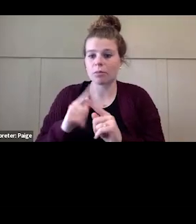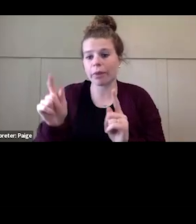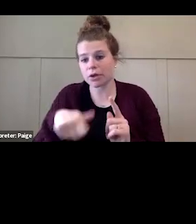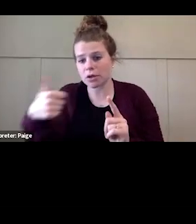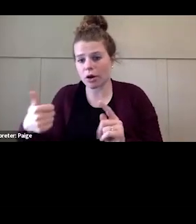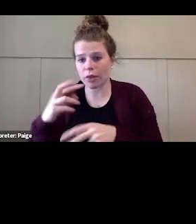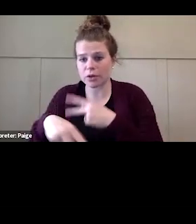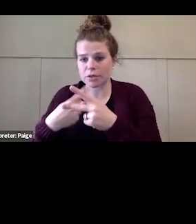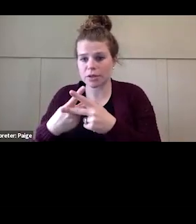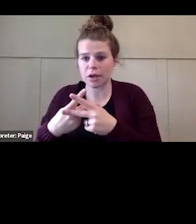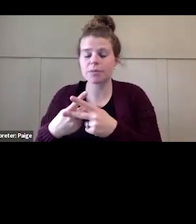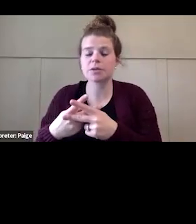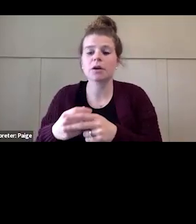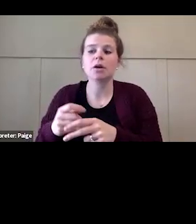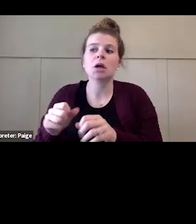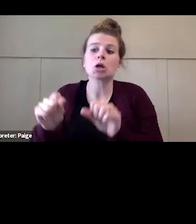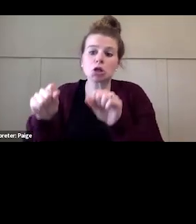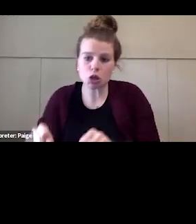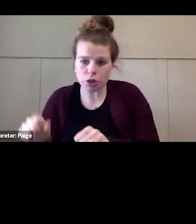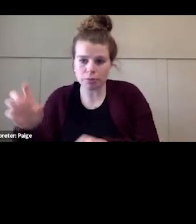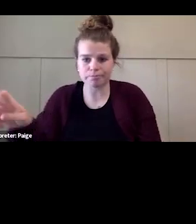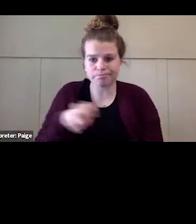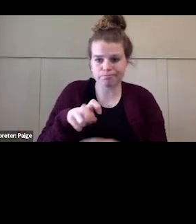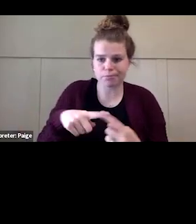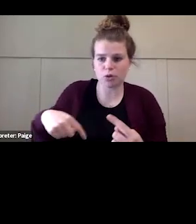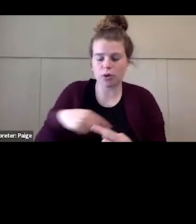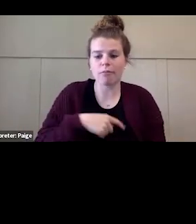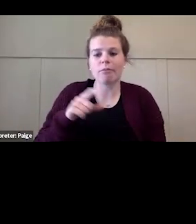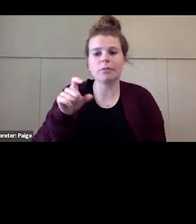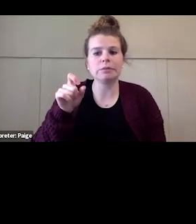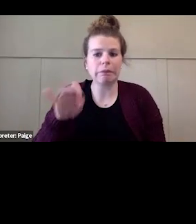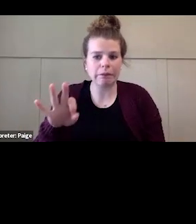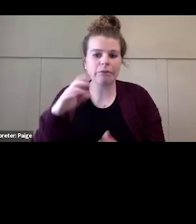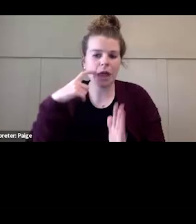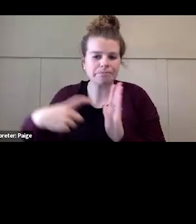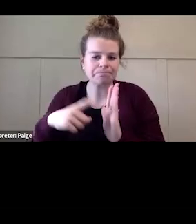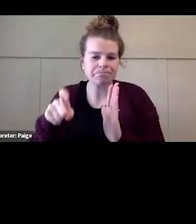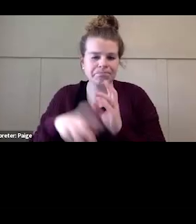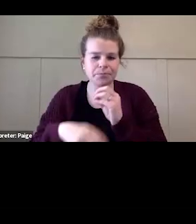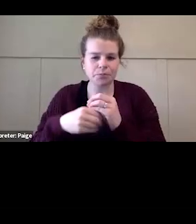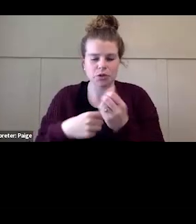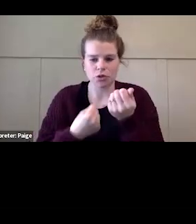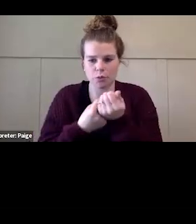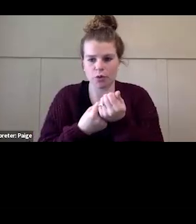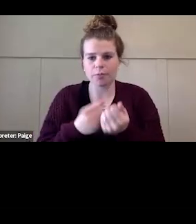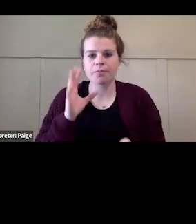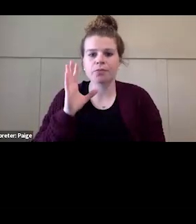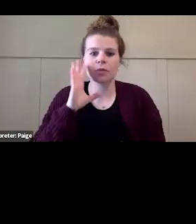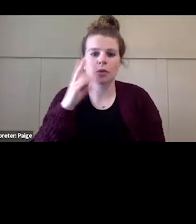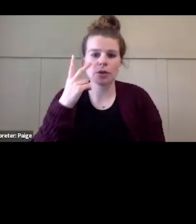that the call takers have the ability to transfer as well if they think this person might need additional support. And you'll see this other list